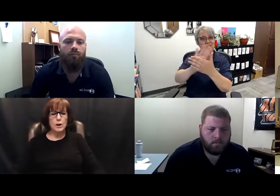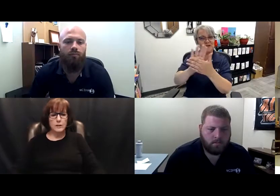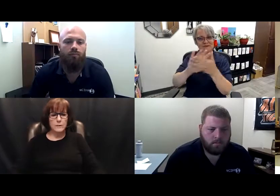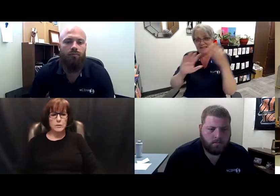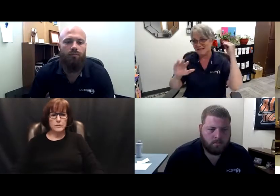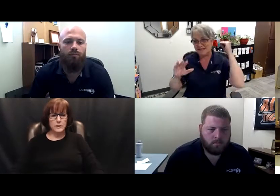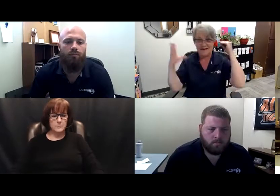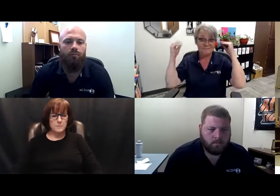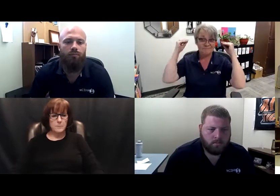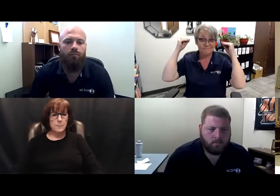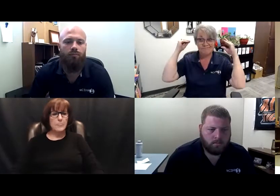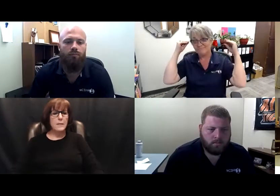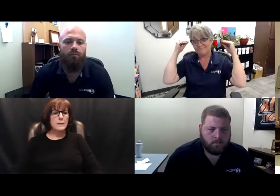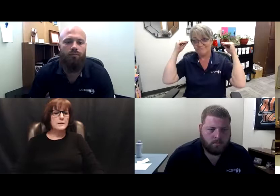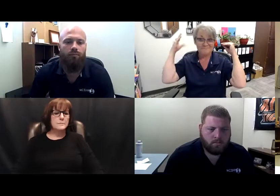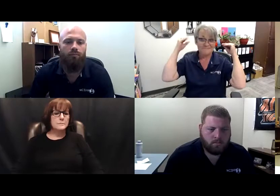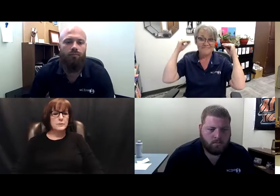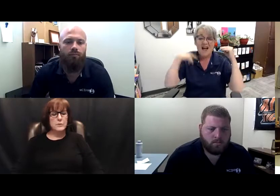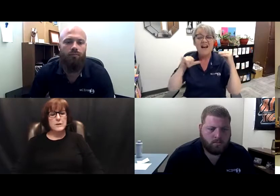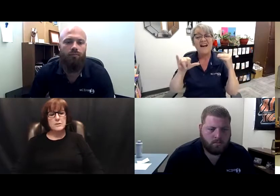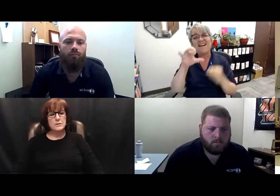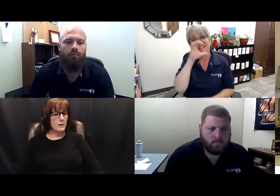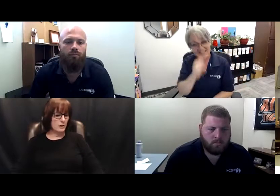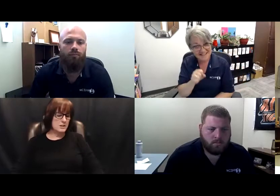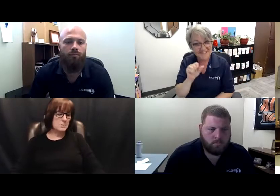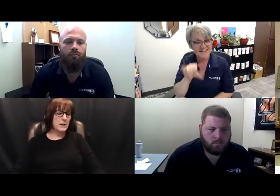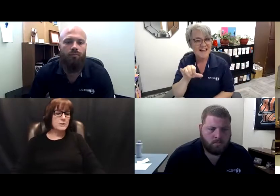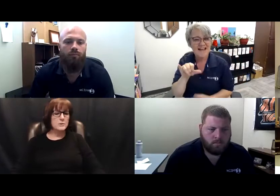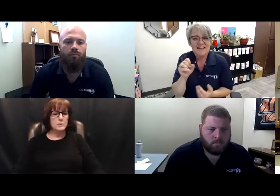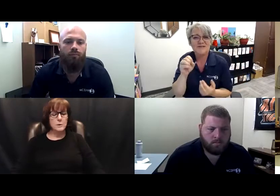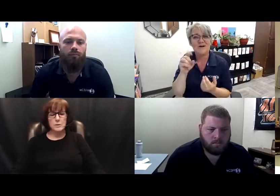in the movie. So things are explained to a person